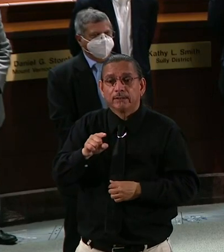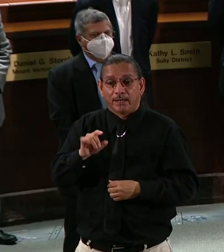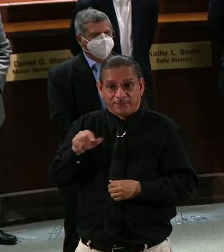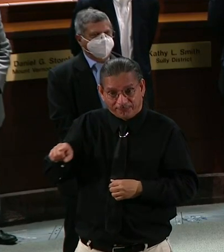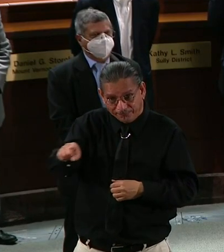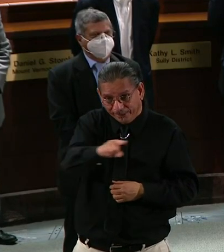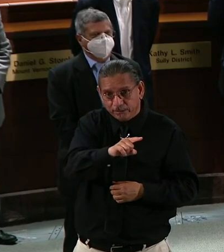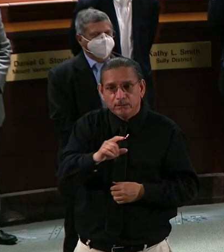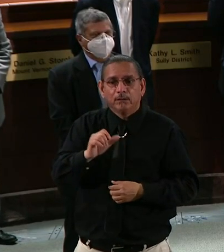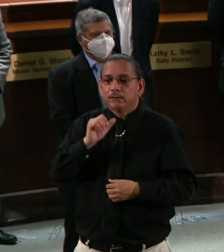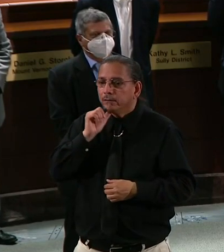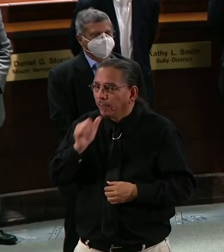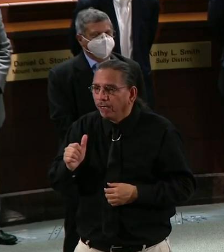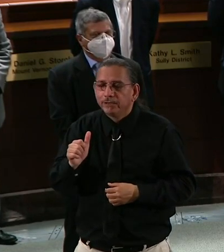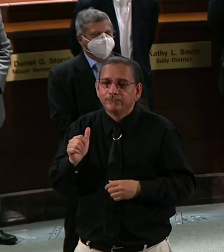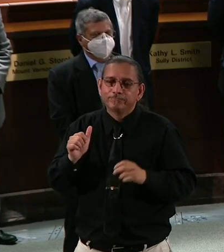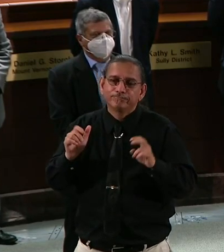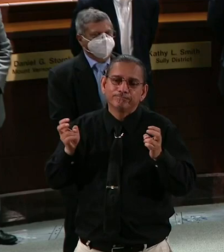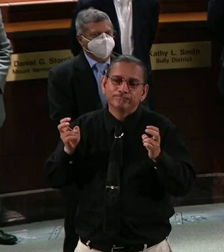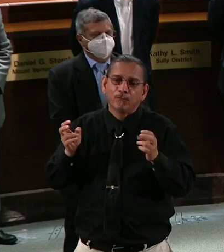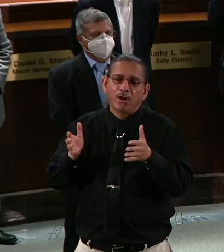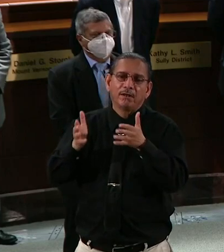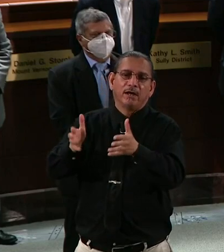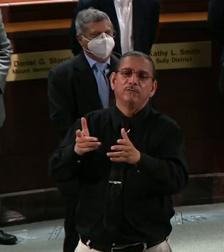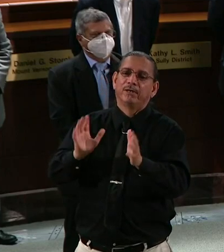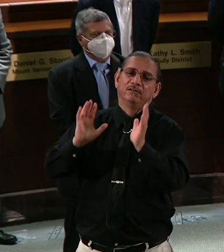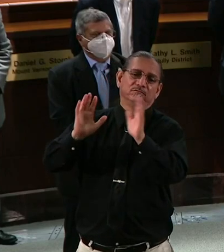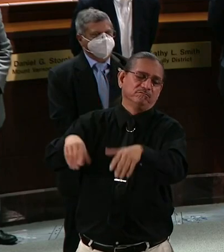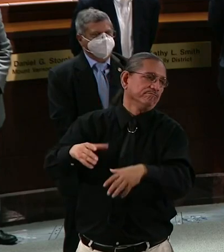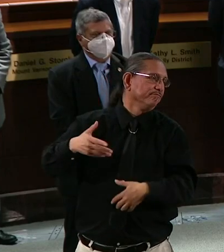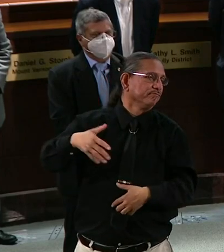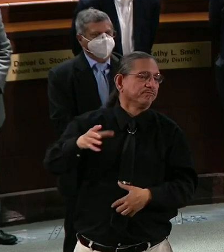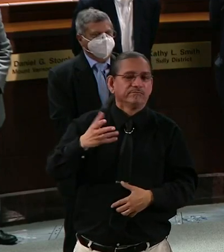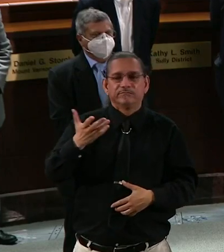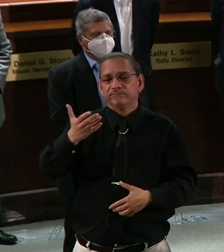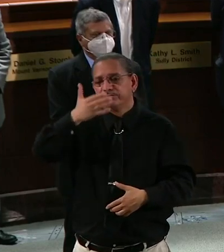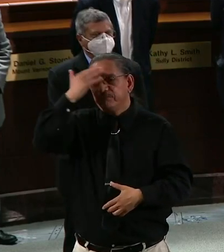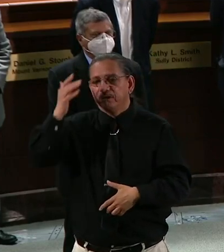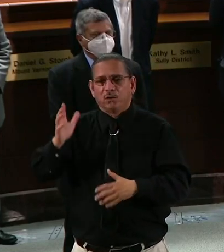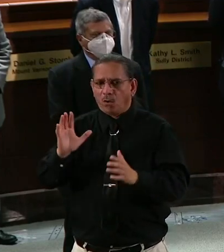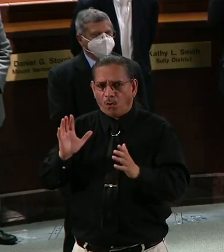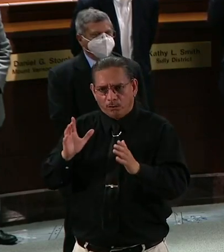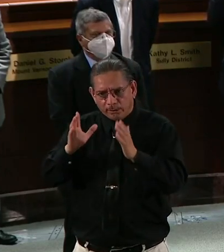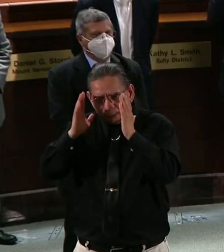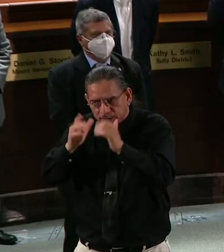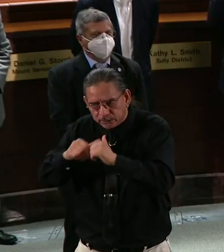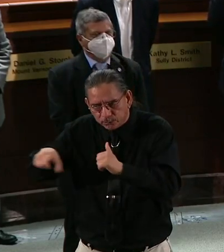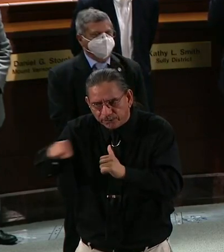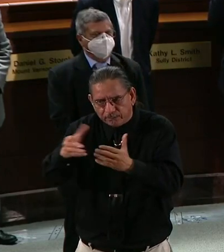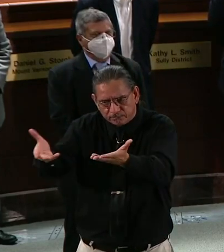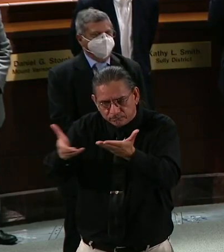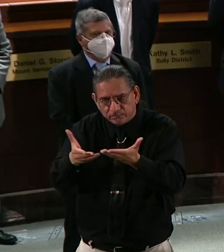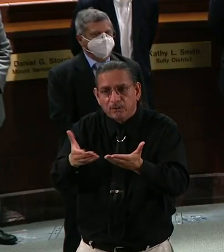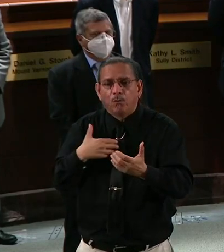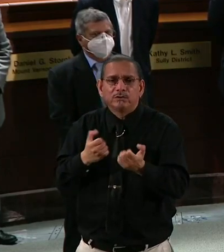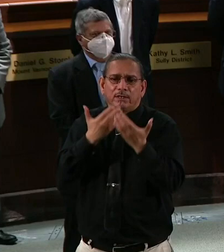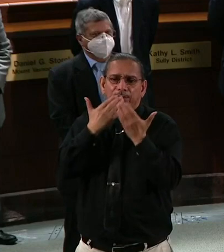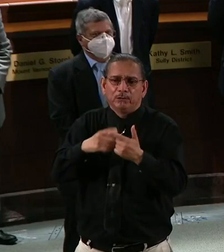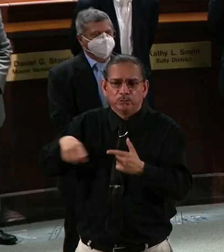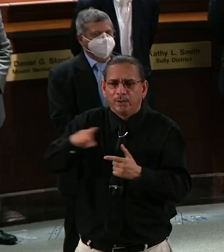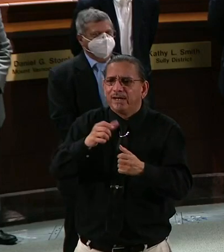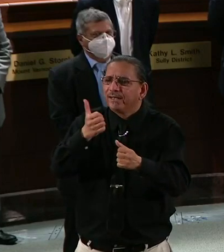THAT TO GO IDEA KNOWS GOES TO